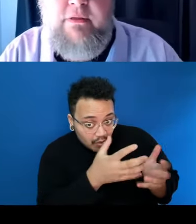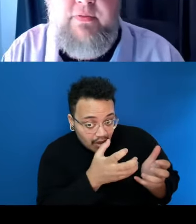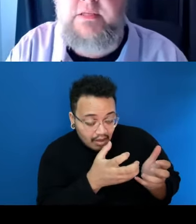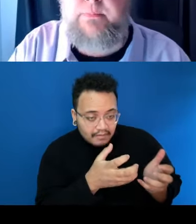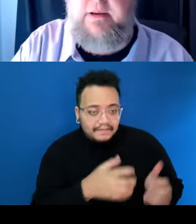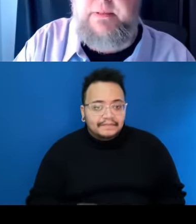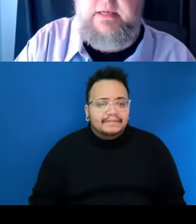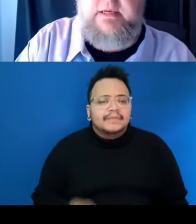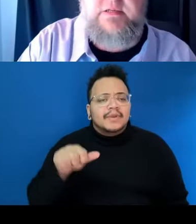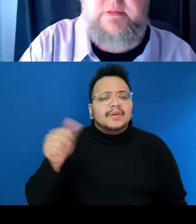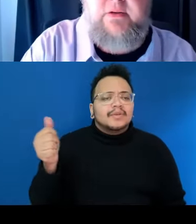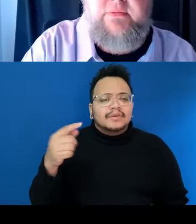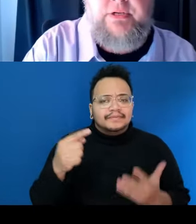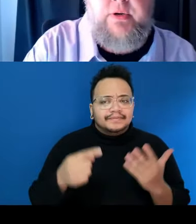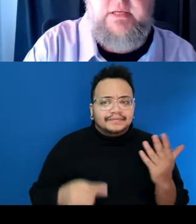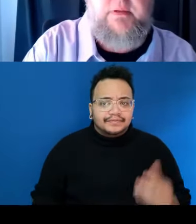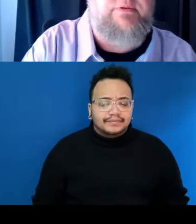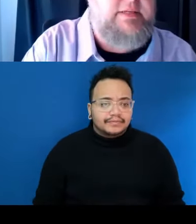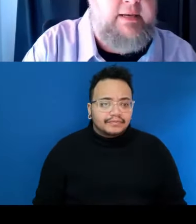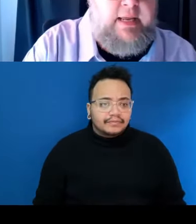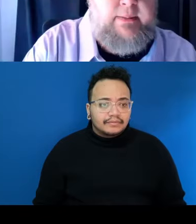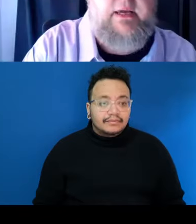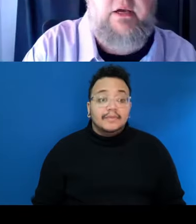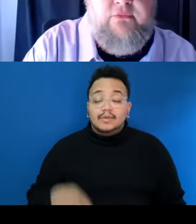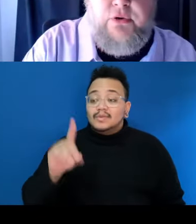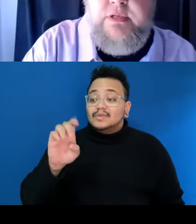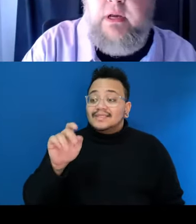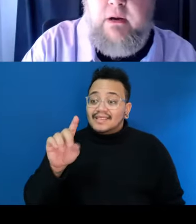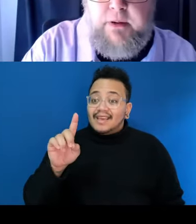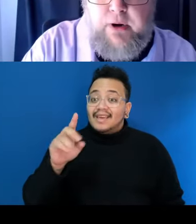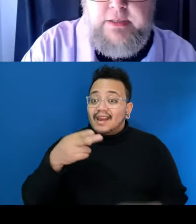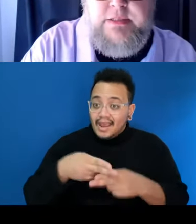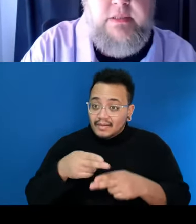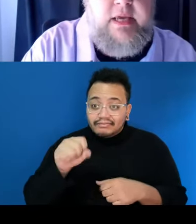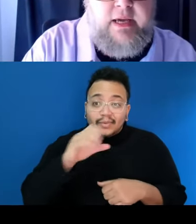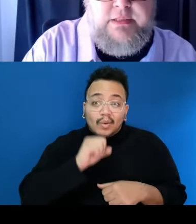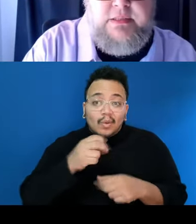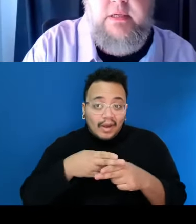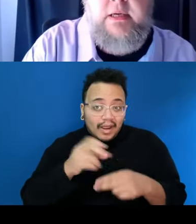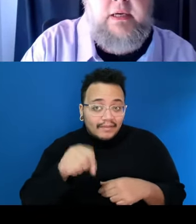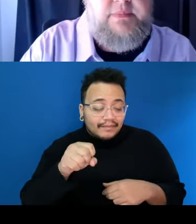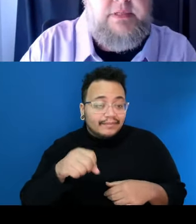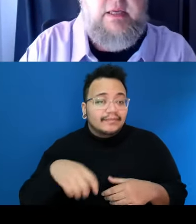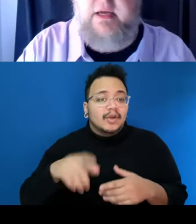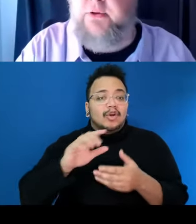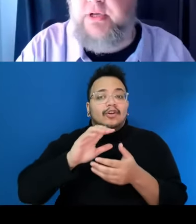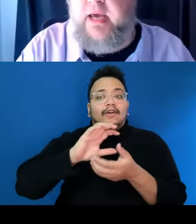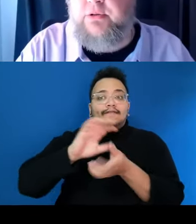What other things might be specific to trans people? Dead naming, conversion therapy practices. Yes, I'm seeing in the other chat.